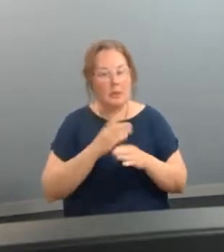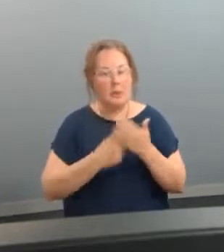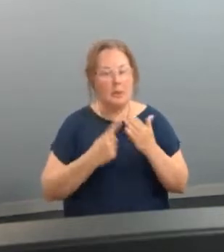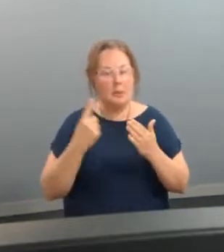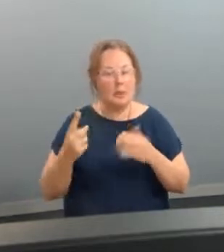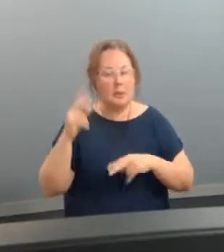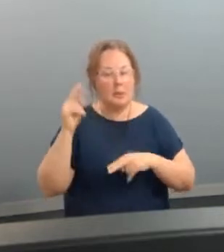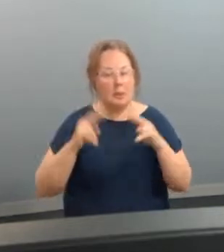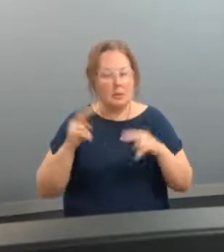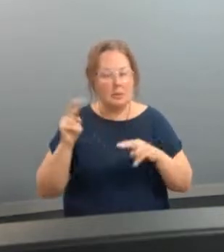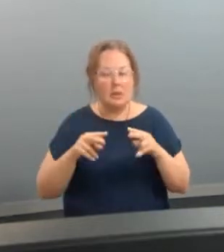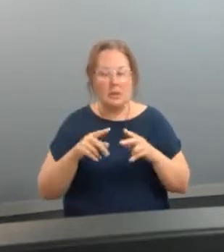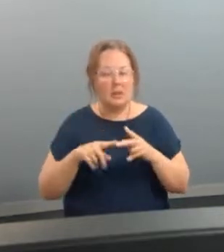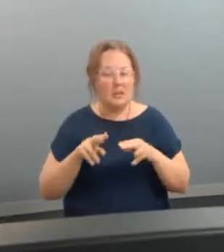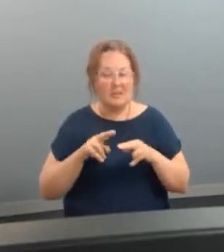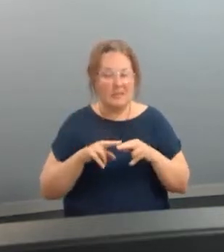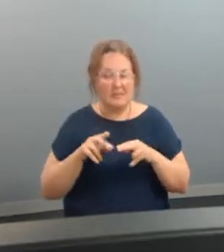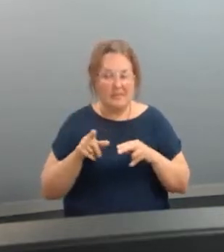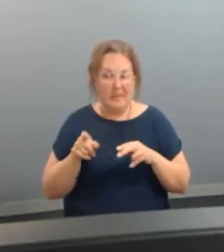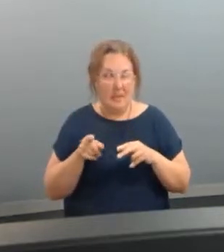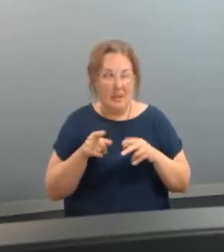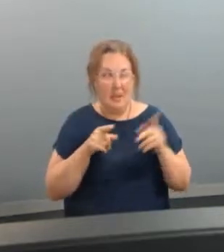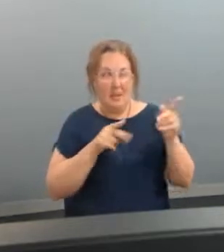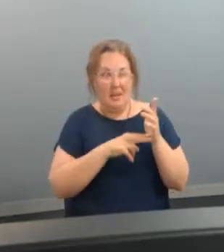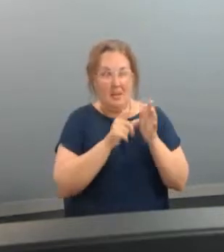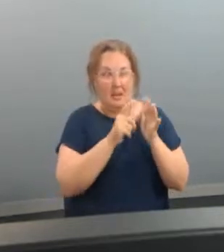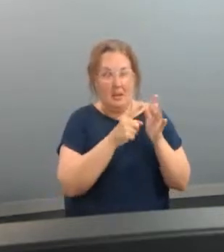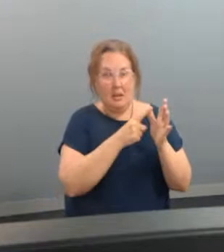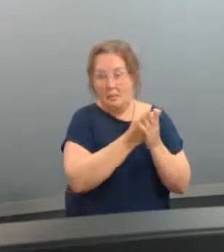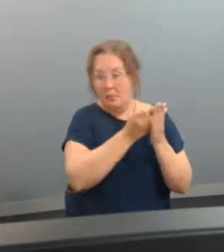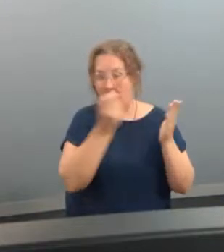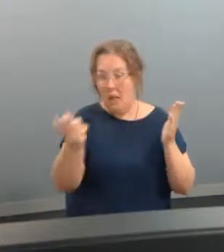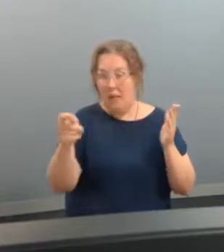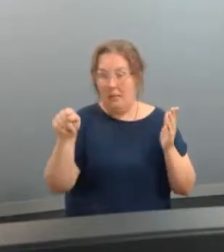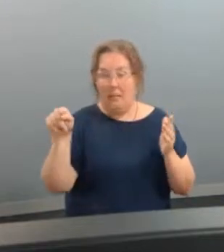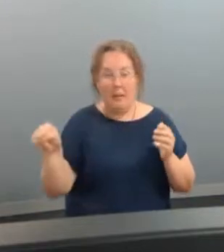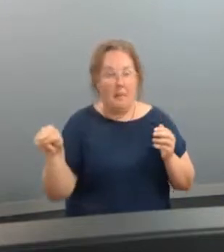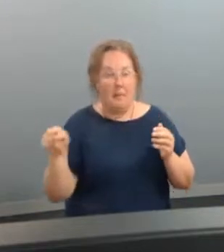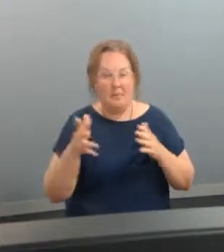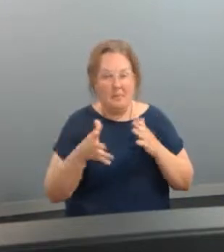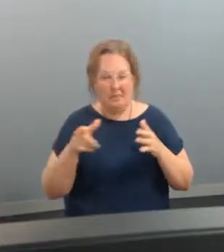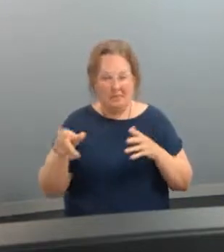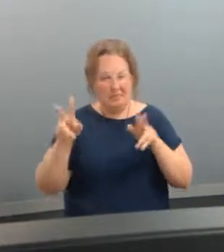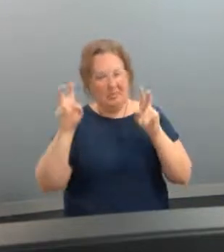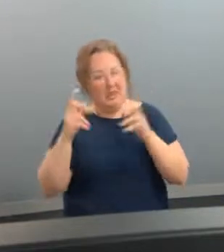saying, so we are taking on board the feedback about independent assessments, not being independent if they